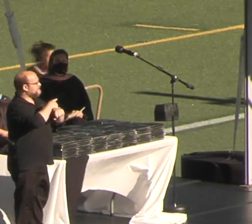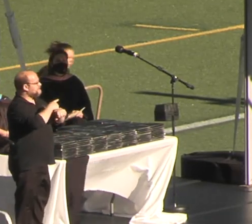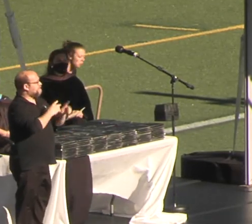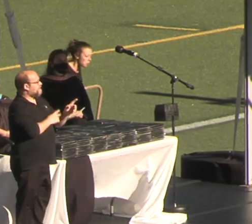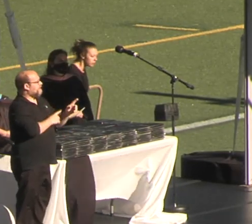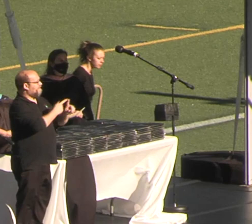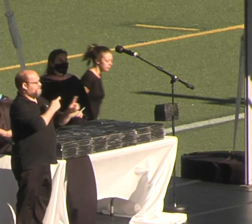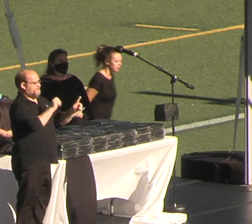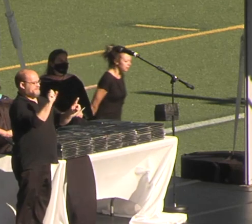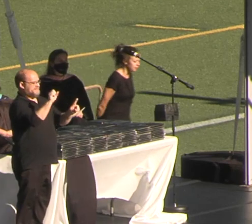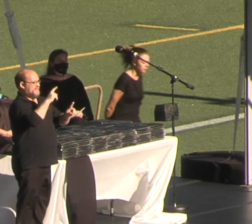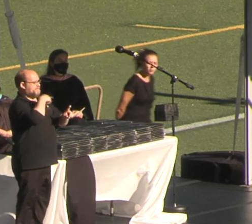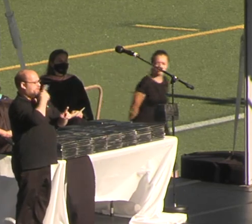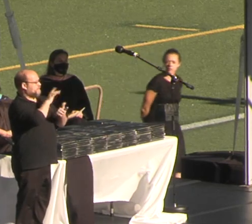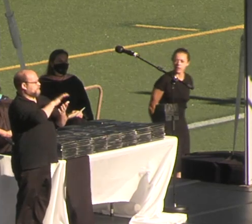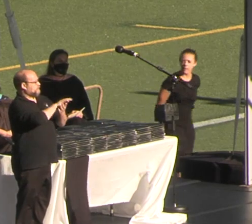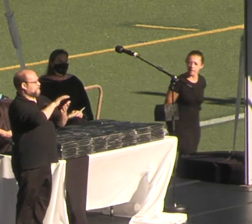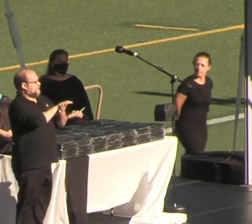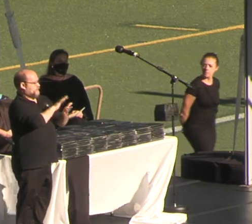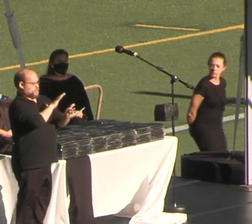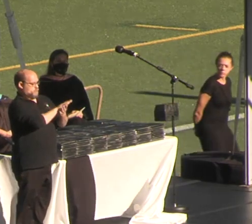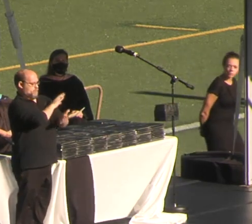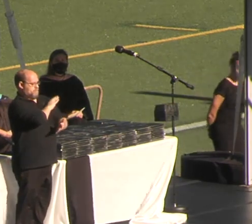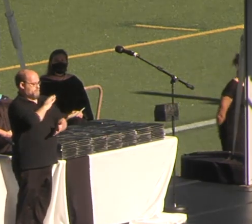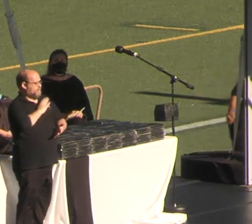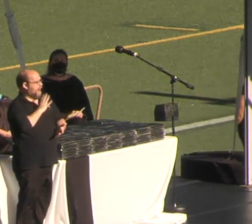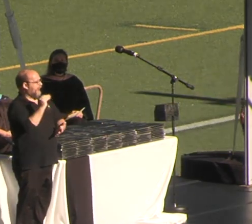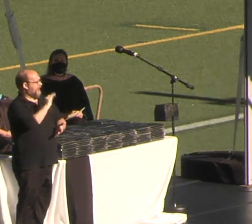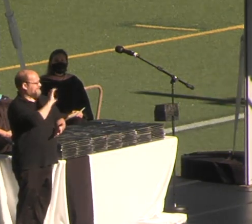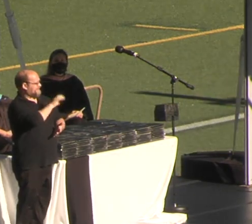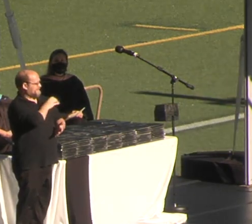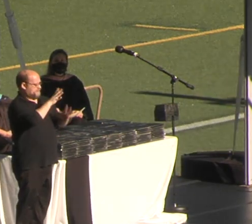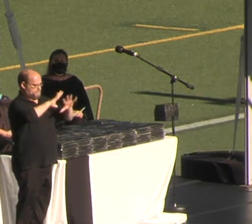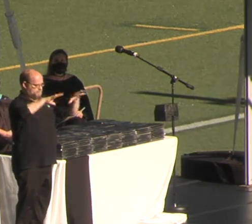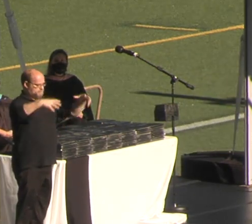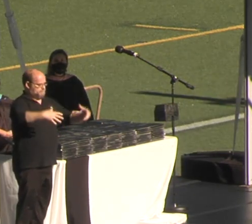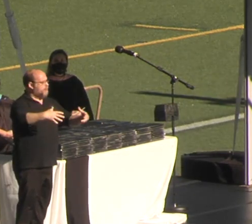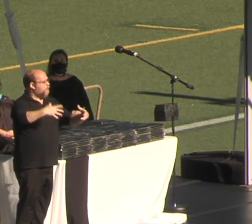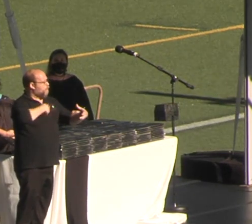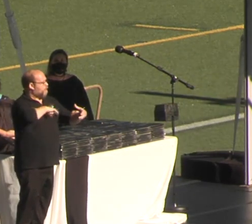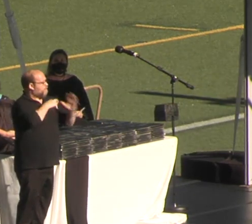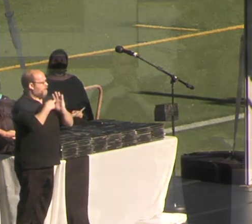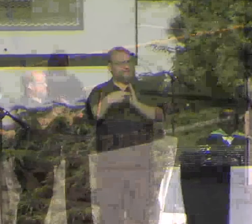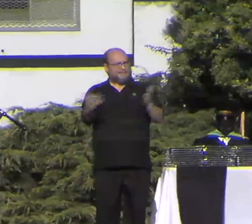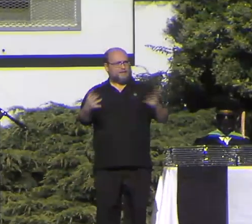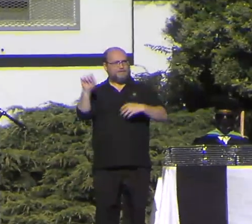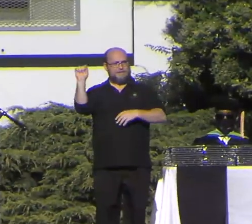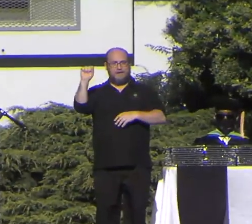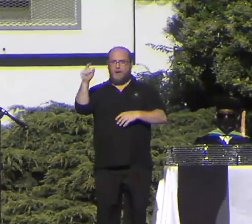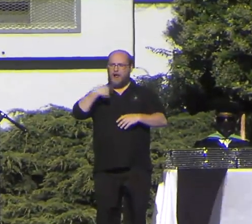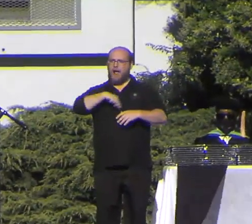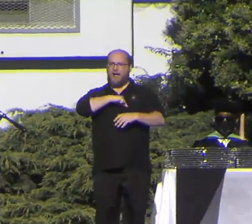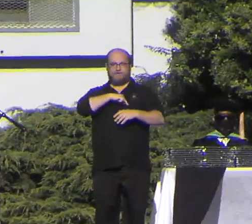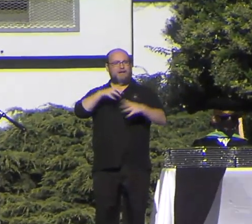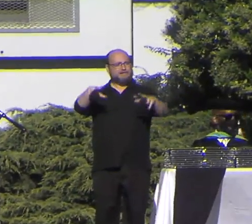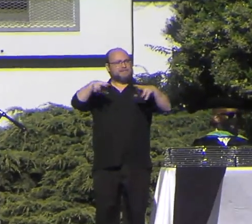of the Seattle Public Schools School Board and the citizens of Seattle that we represent I hereby accept the Ballard High School